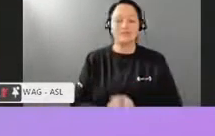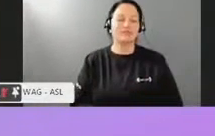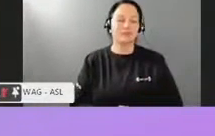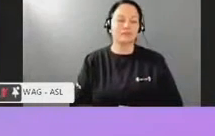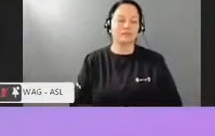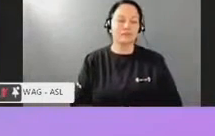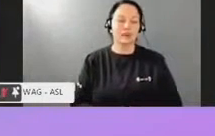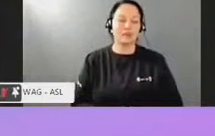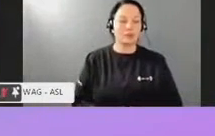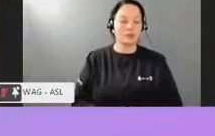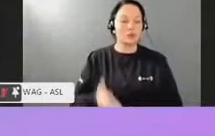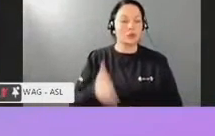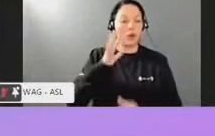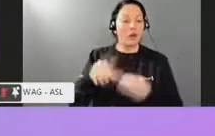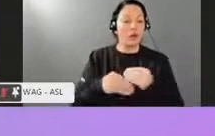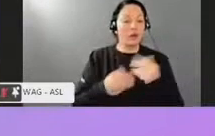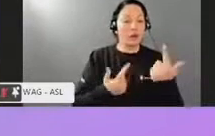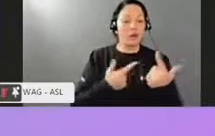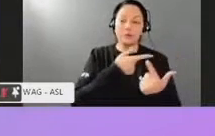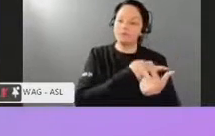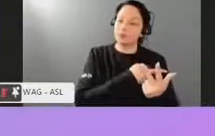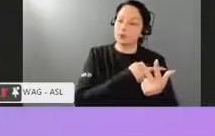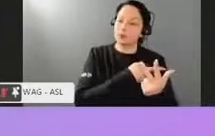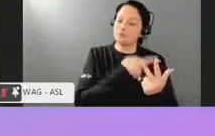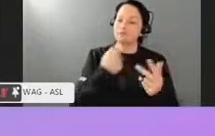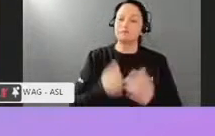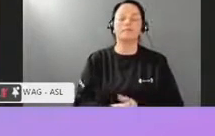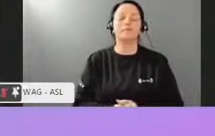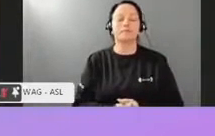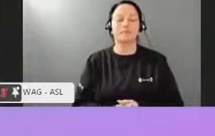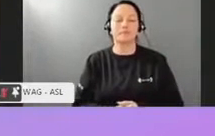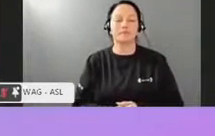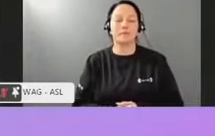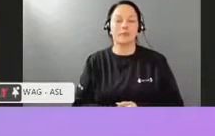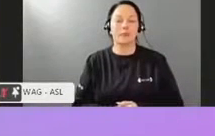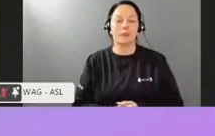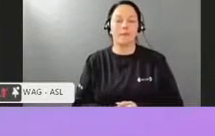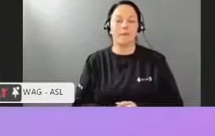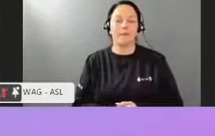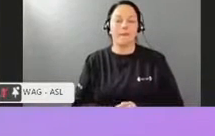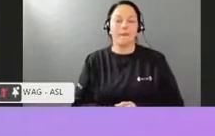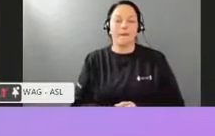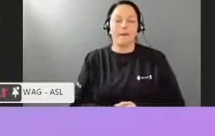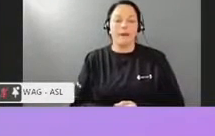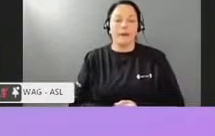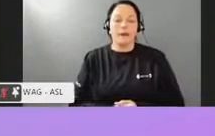offer, will follow me on social media, we'll do whatever. I'm just going to put in three